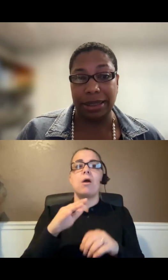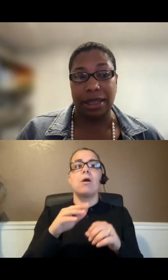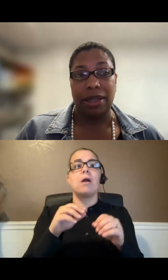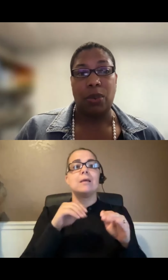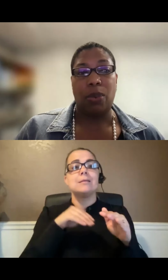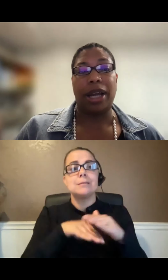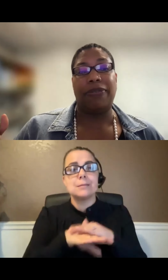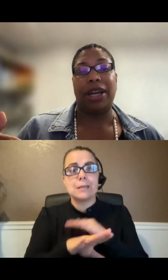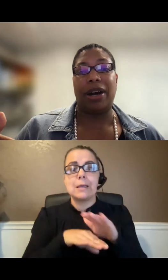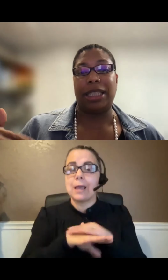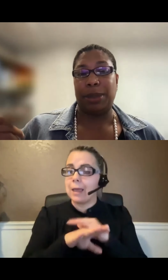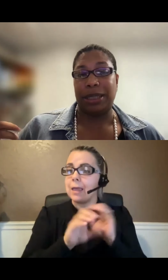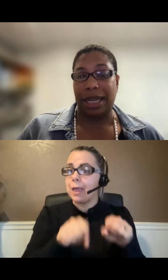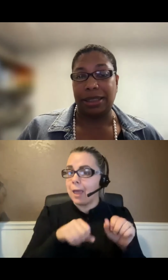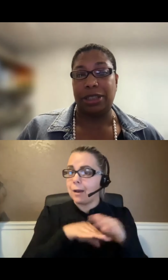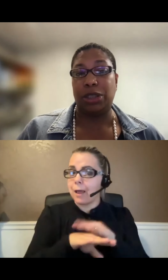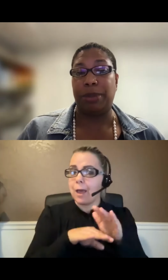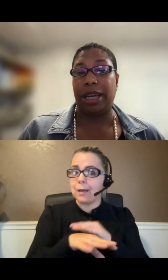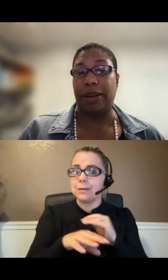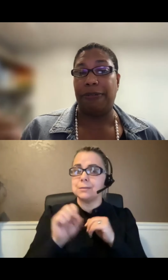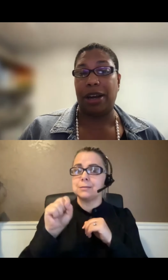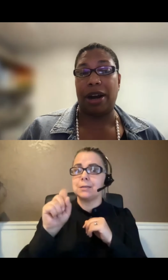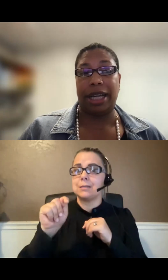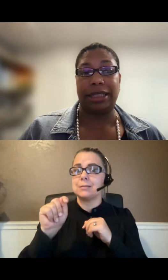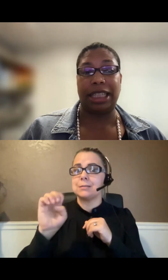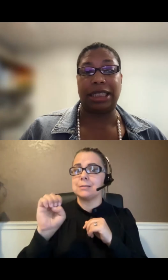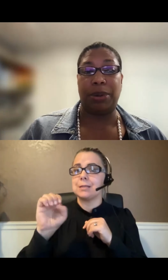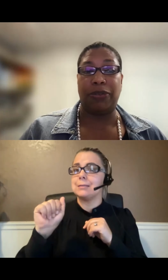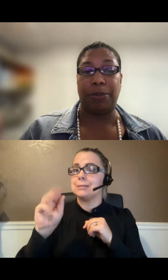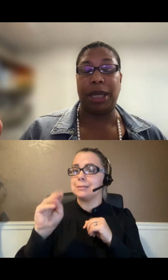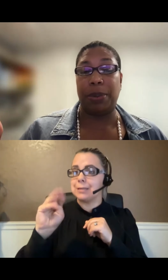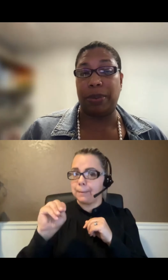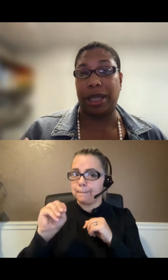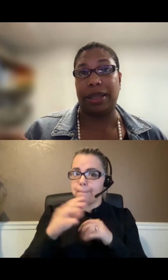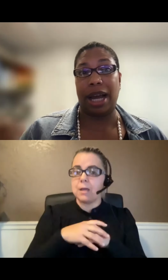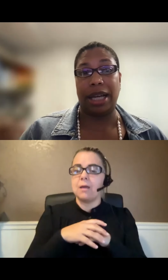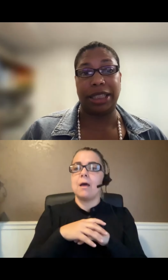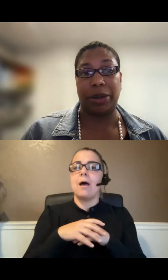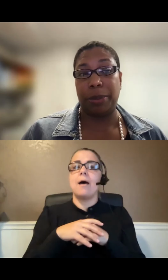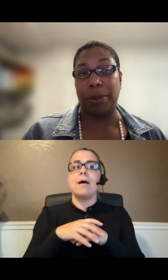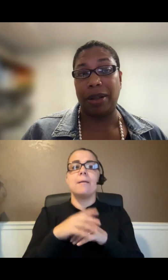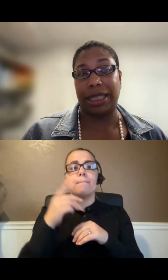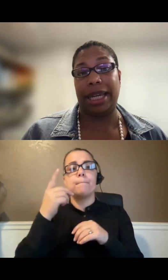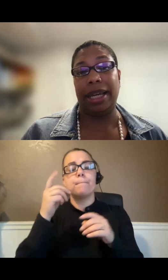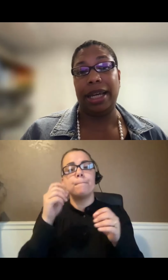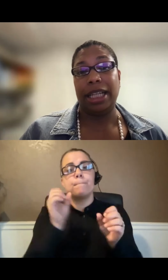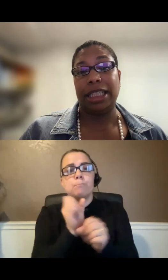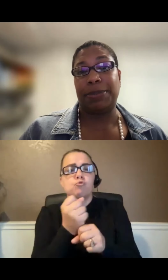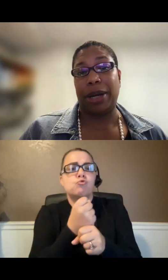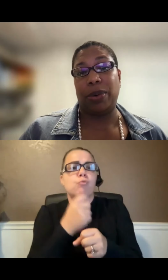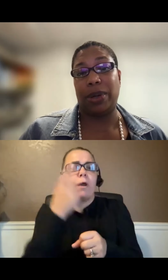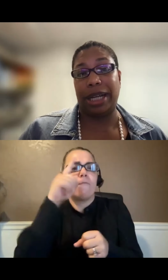WalkinVR has been tested to make VR accessible for people with cerebral palsy, spinal cord